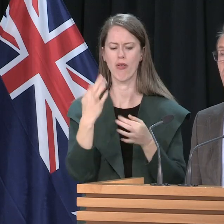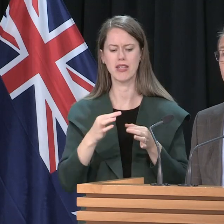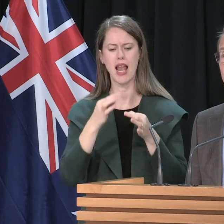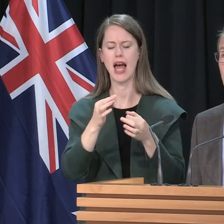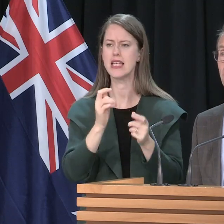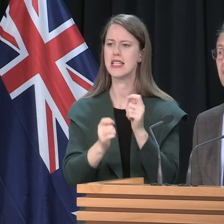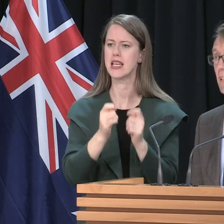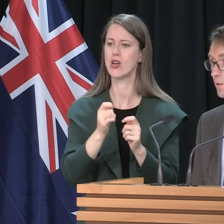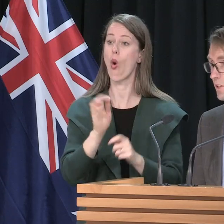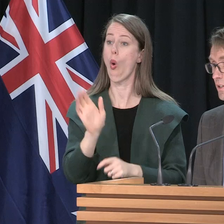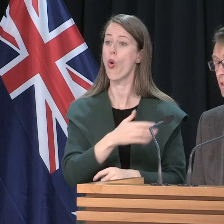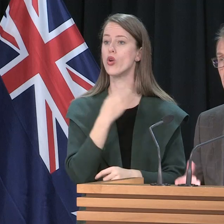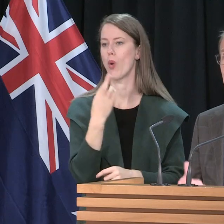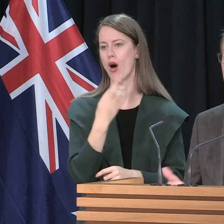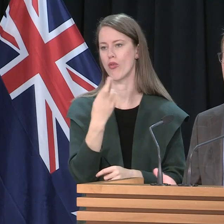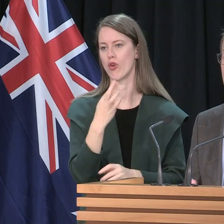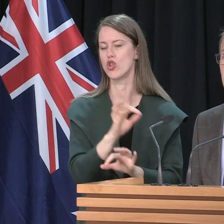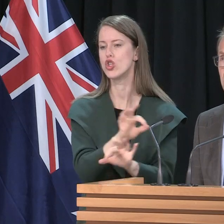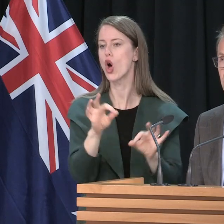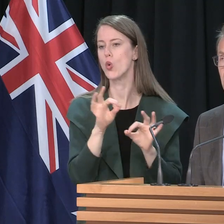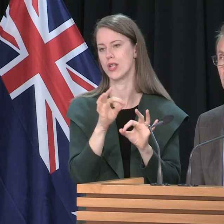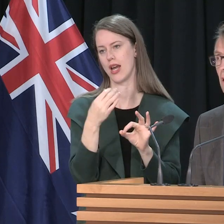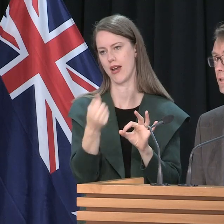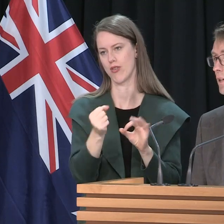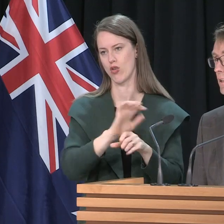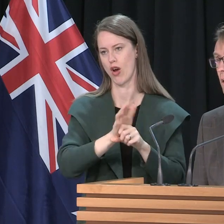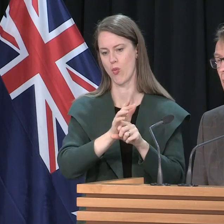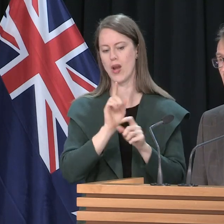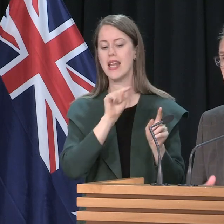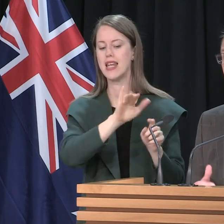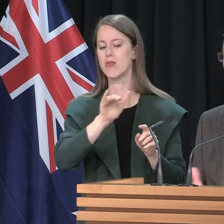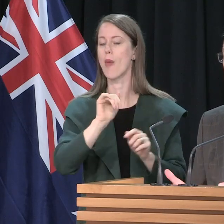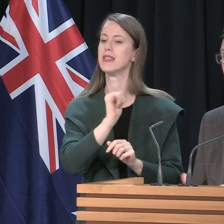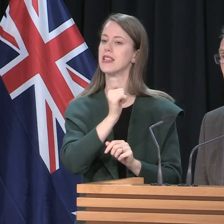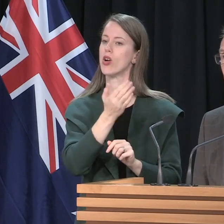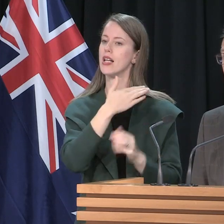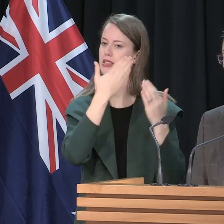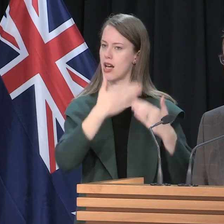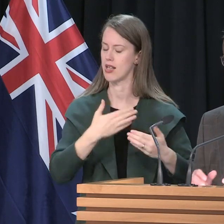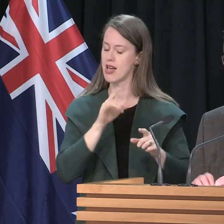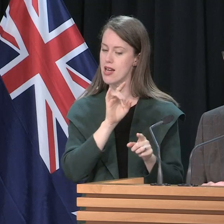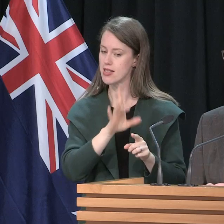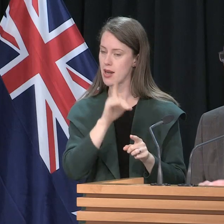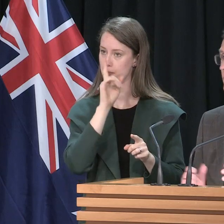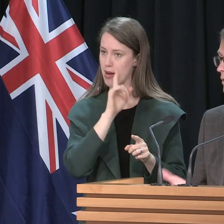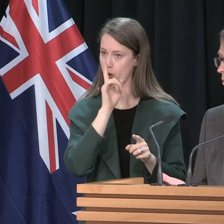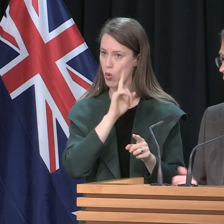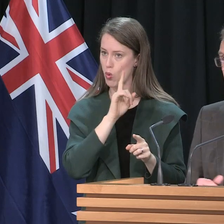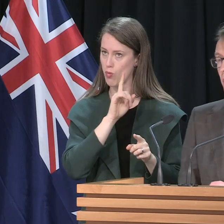at the Novatel, their day 12 testing results took longer to come back than usual. All 12